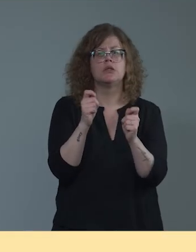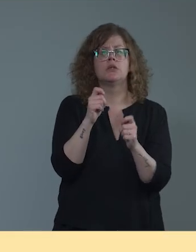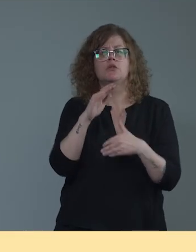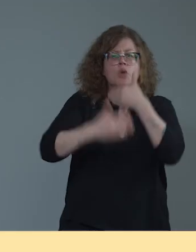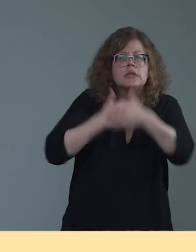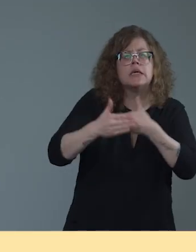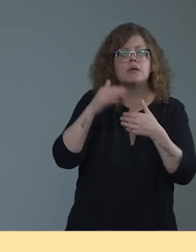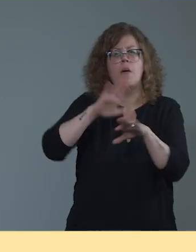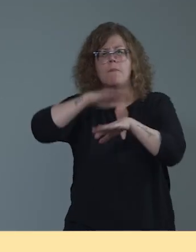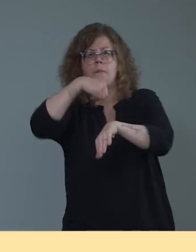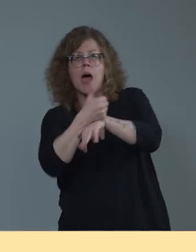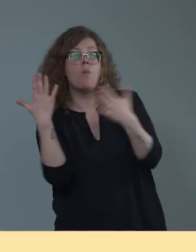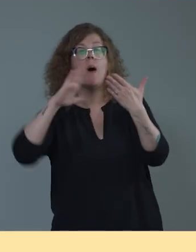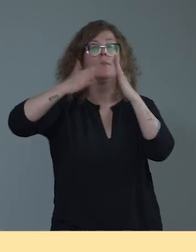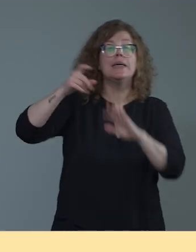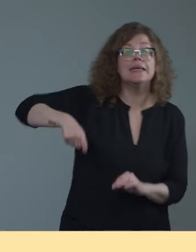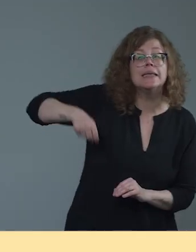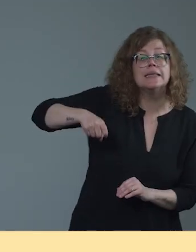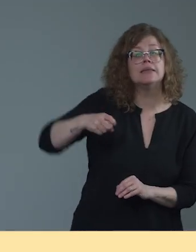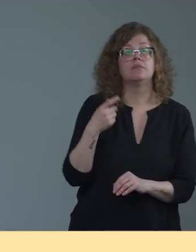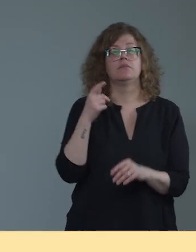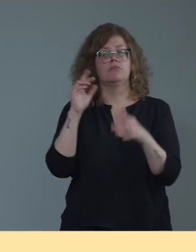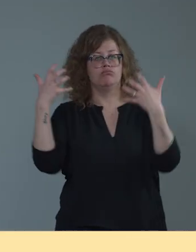And once you enter into the process, you still need to make sure that you complete all of